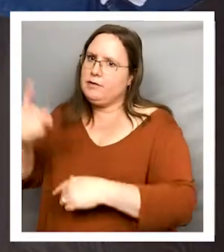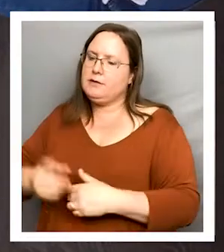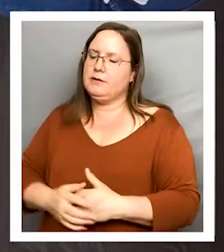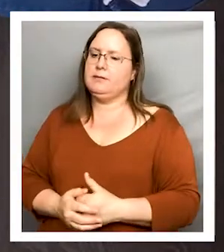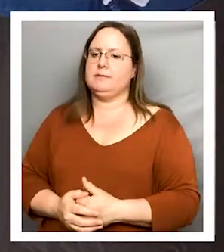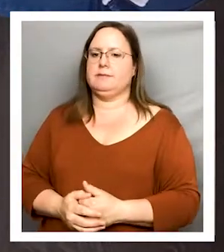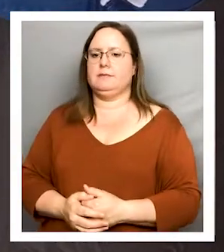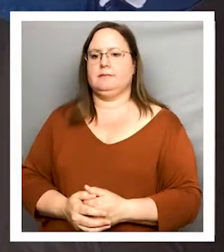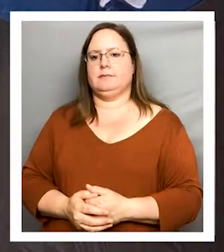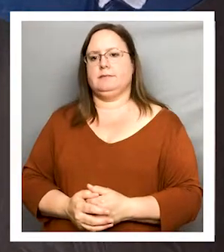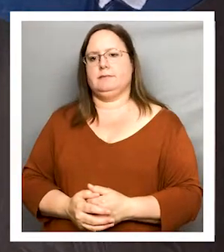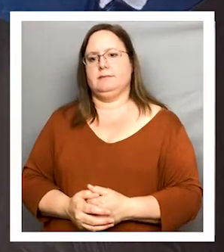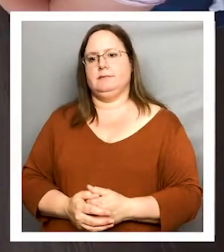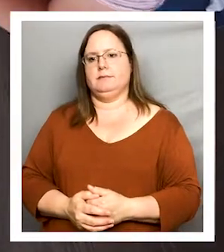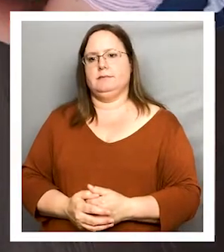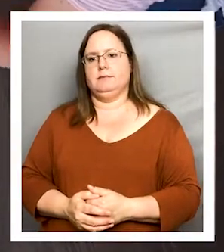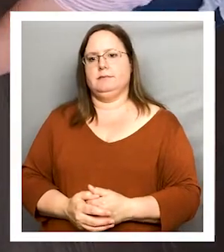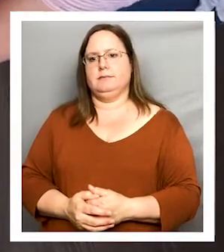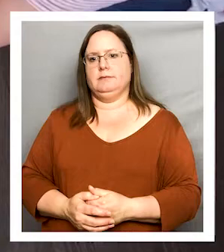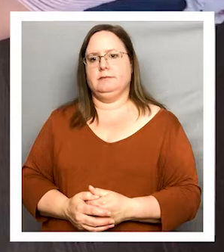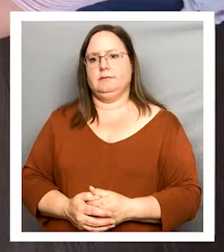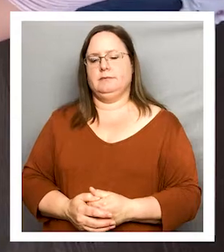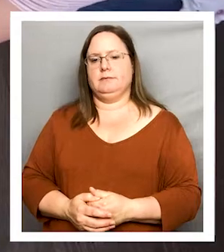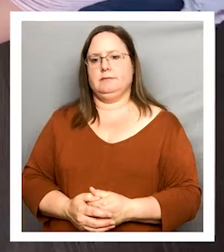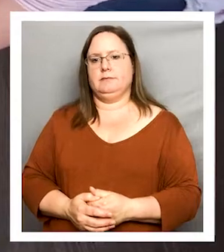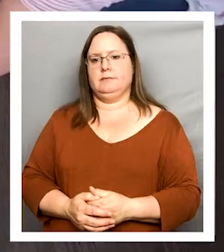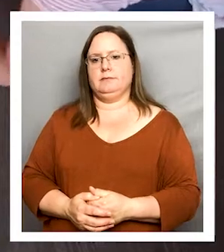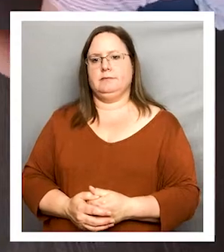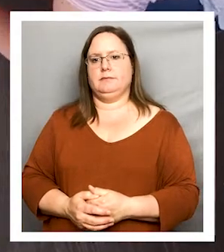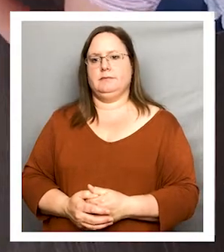first if you have any other space figures that